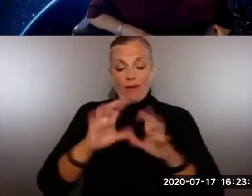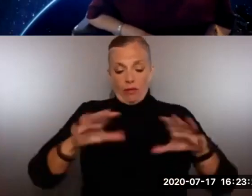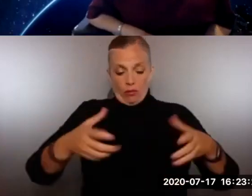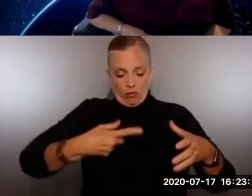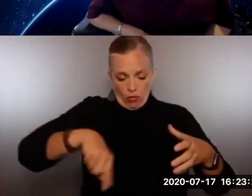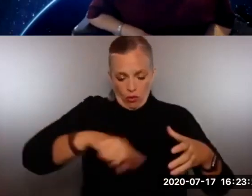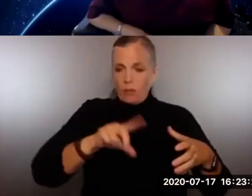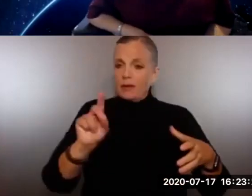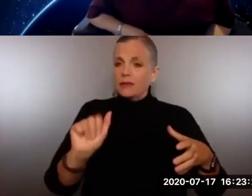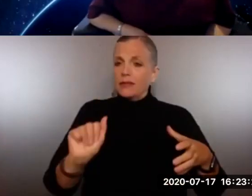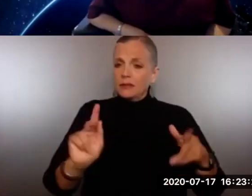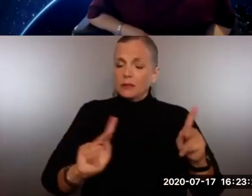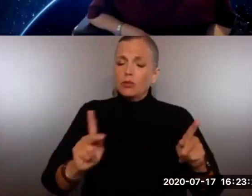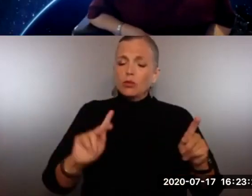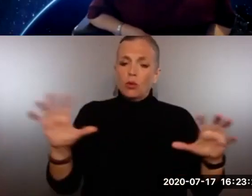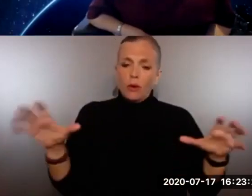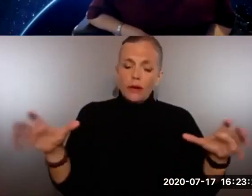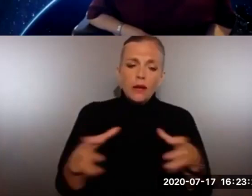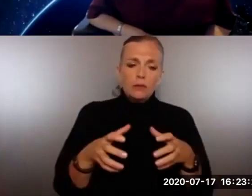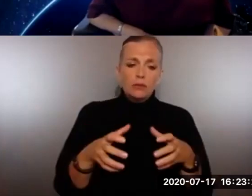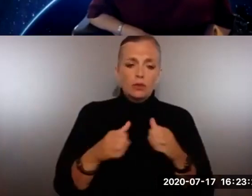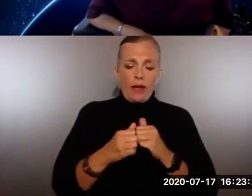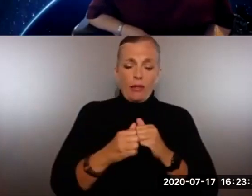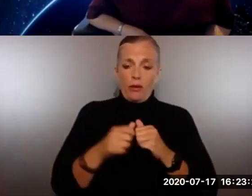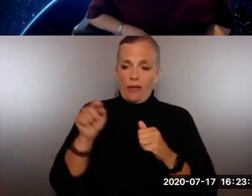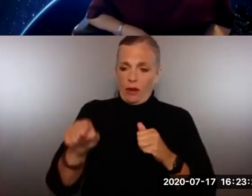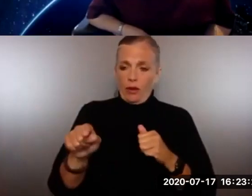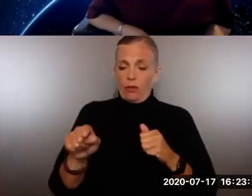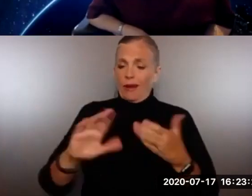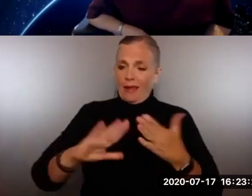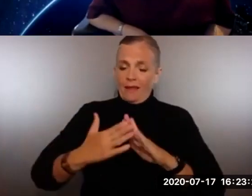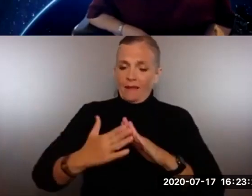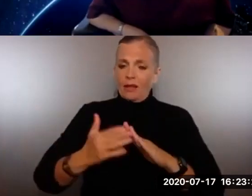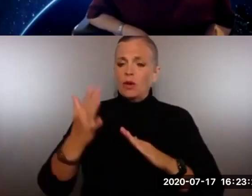who had come together in this village basically to organize.